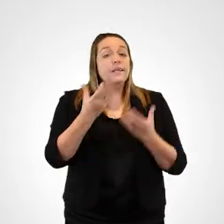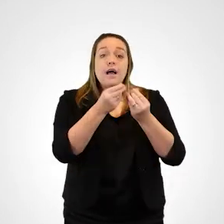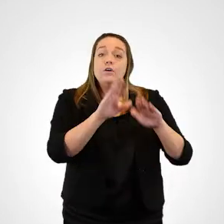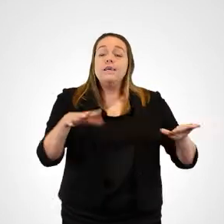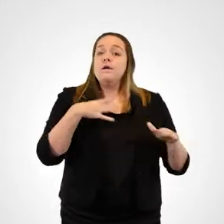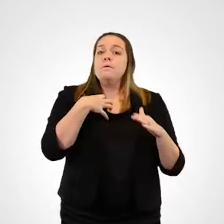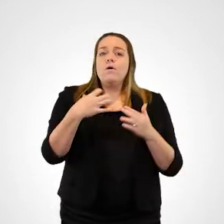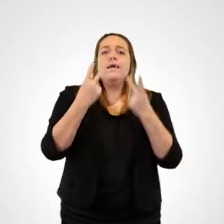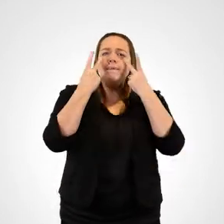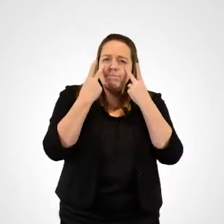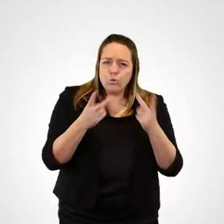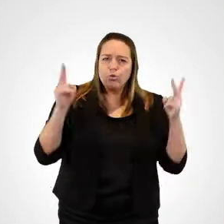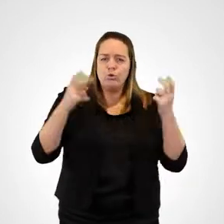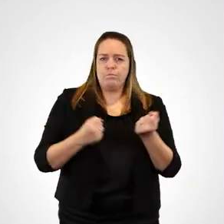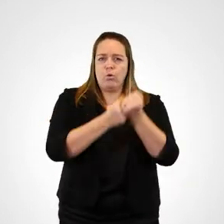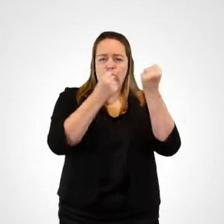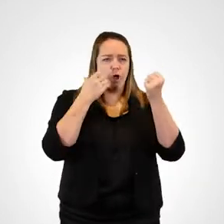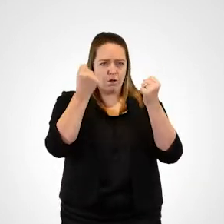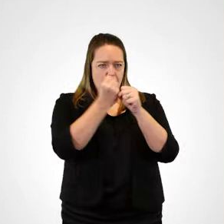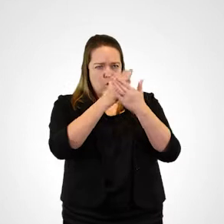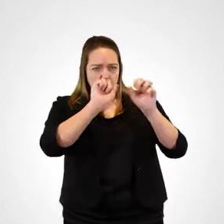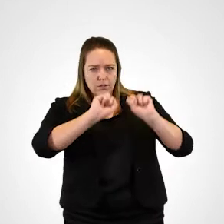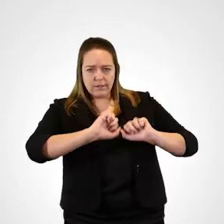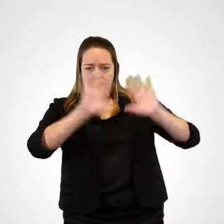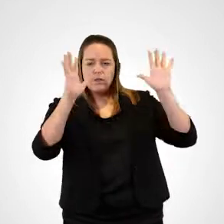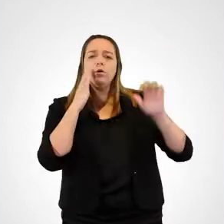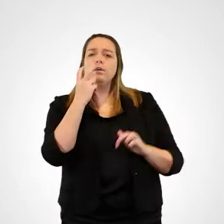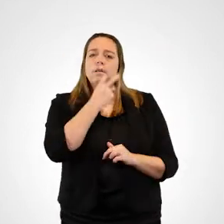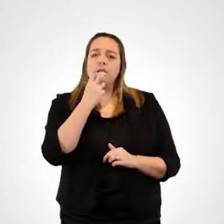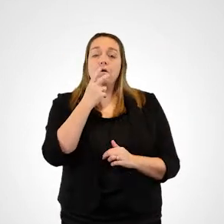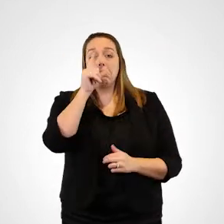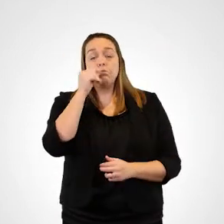for disambiguating speechreading, cued speech would be an option.